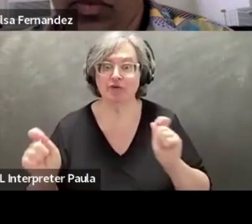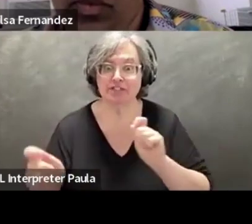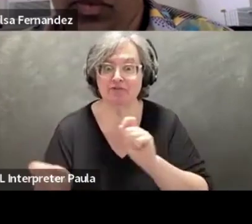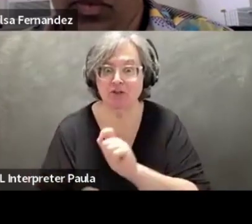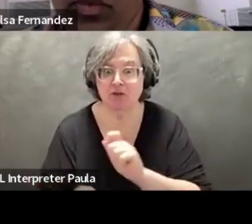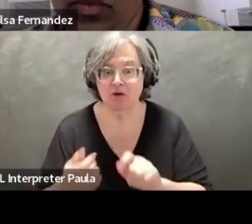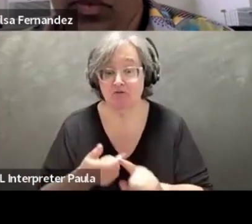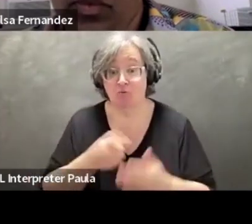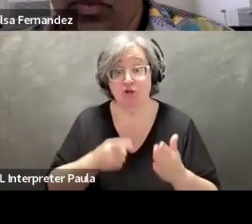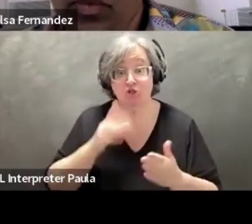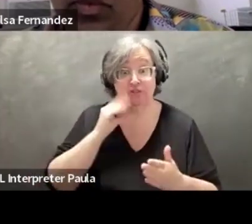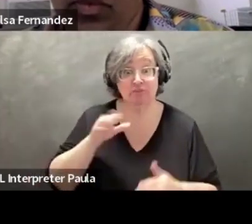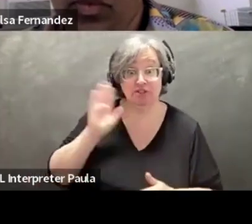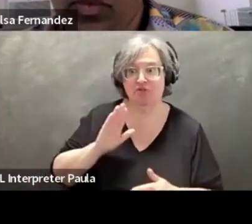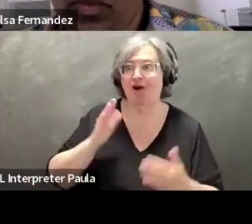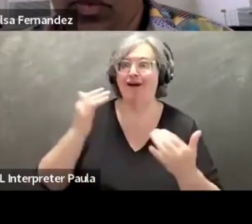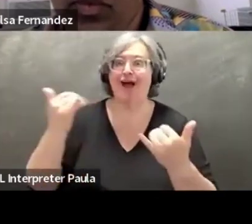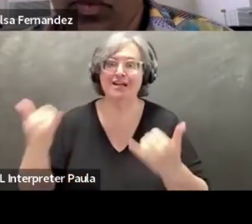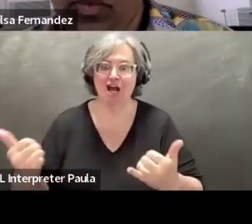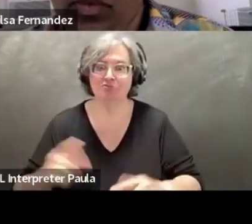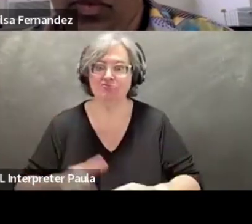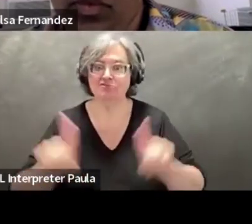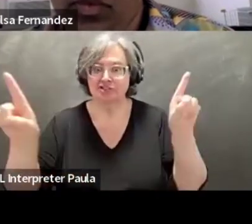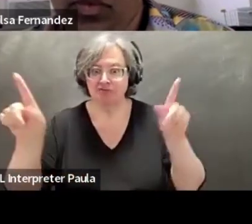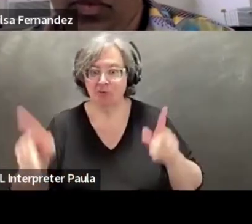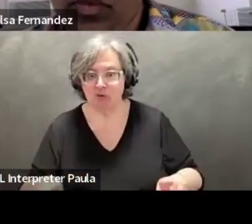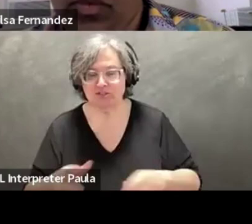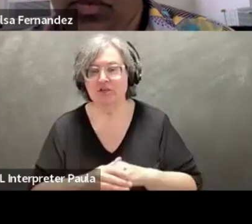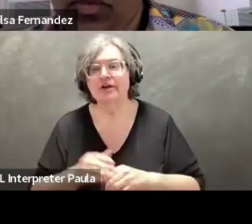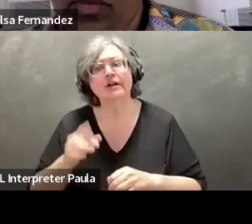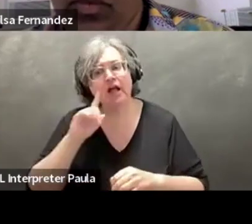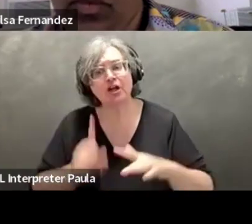what you experienced before to what you're experiencing now, and just showing up. I think it's a it's a really powerful